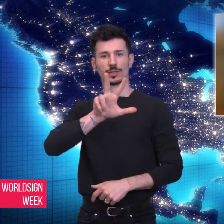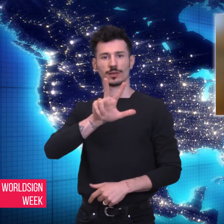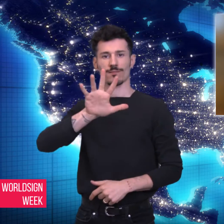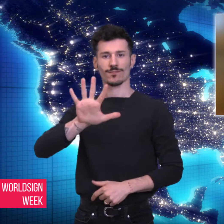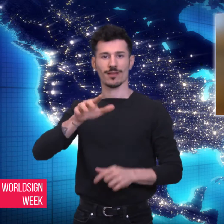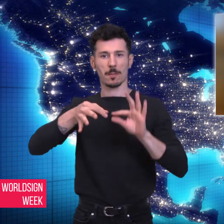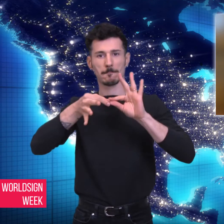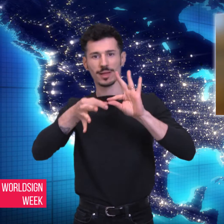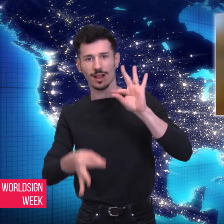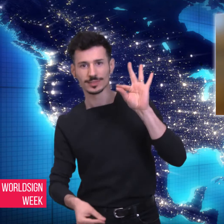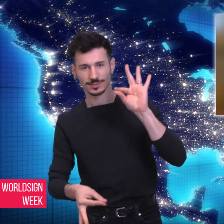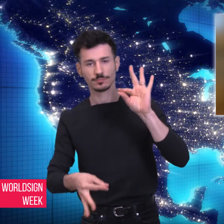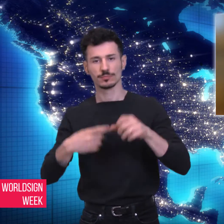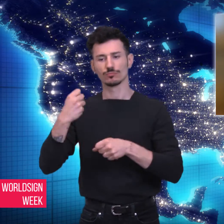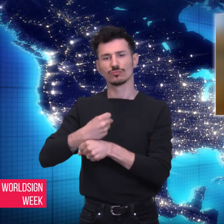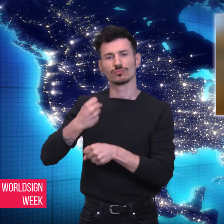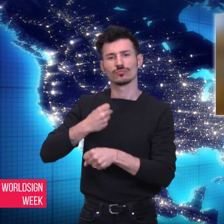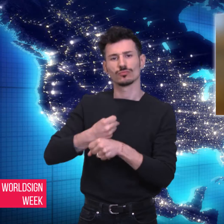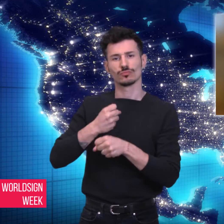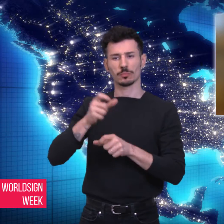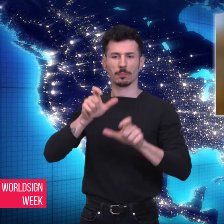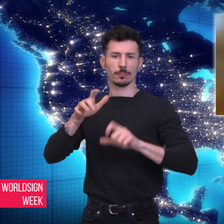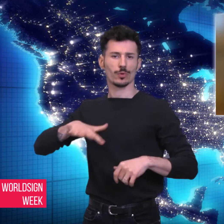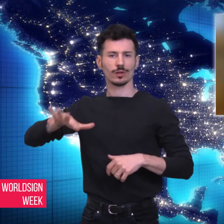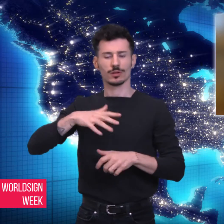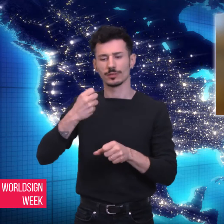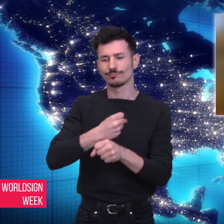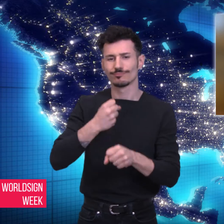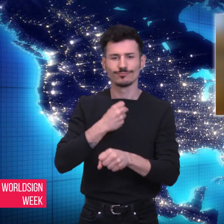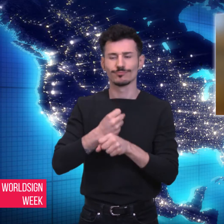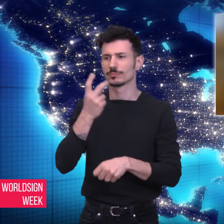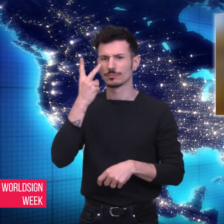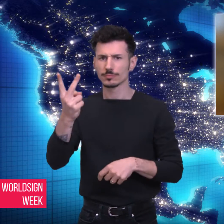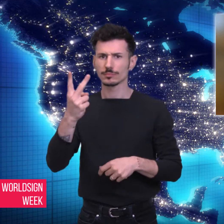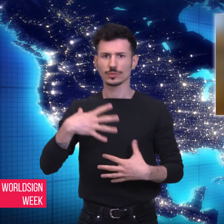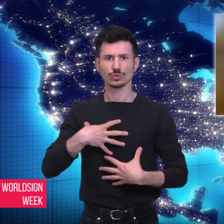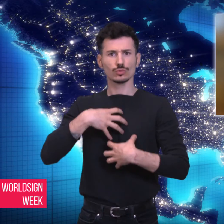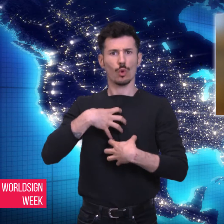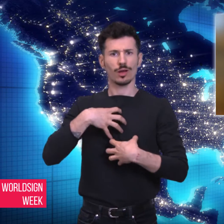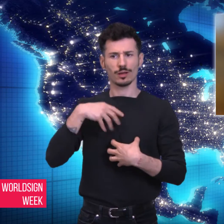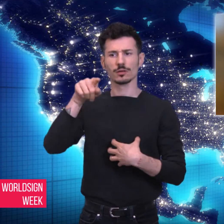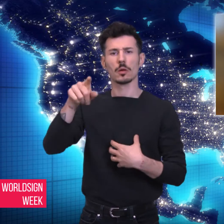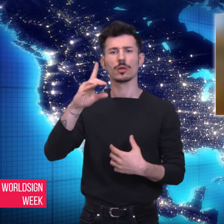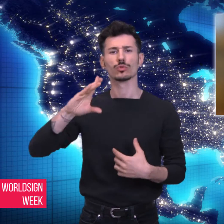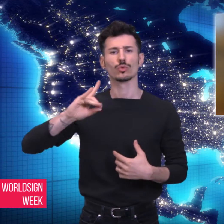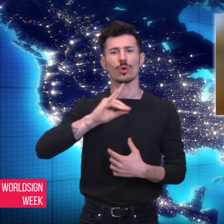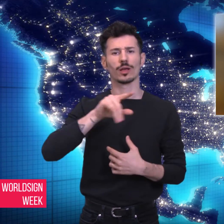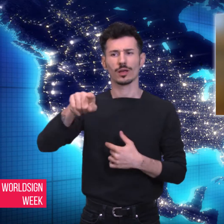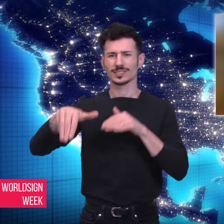Thailand coast were shocked to find a dog swimming to them.